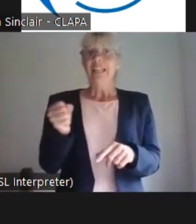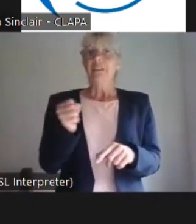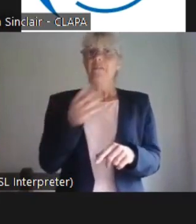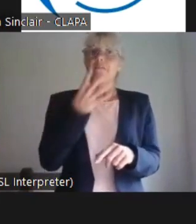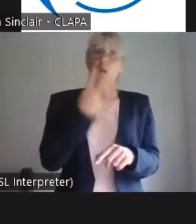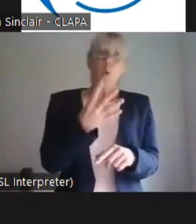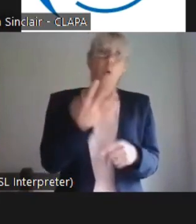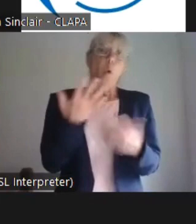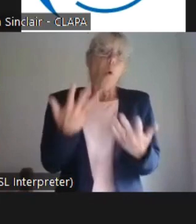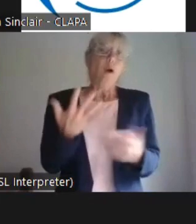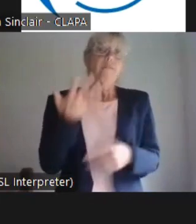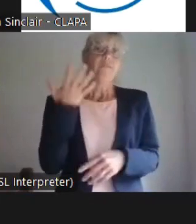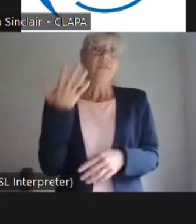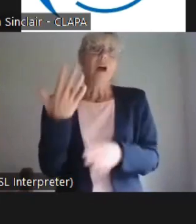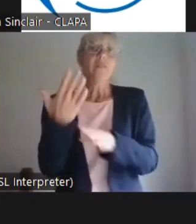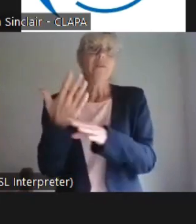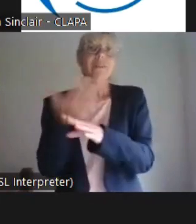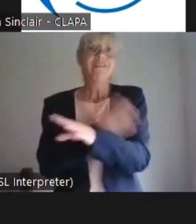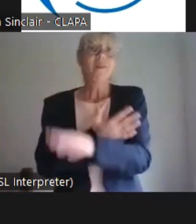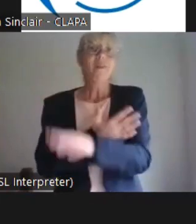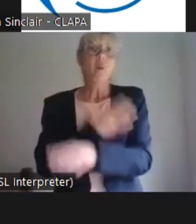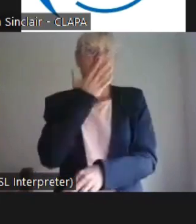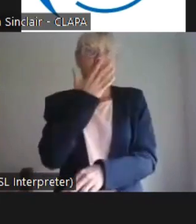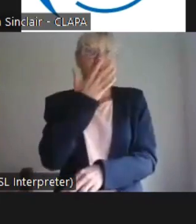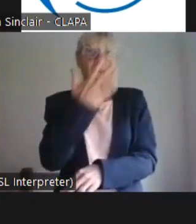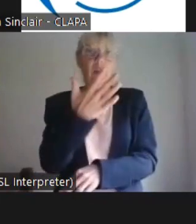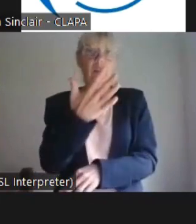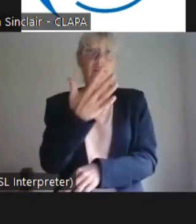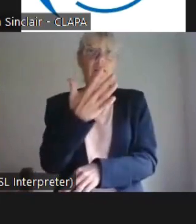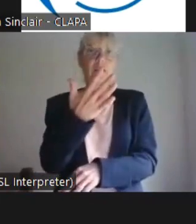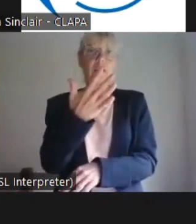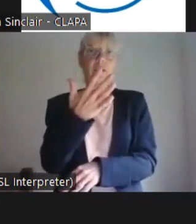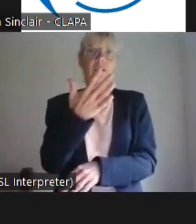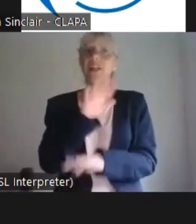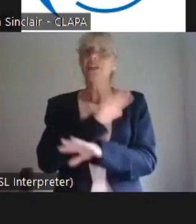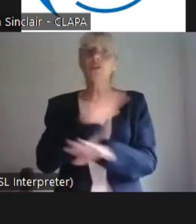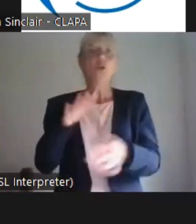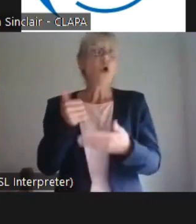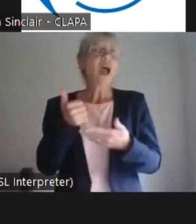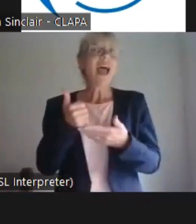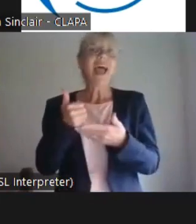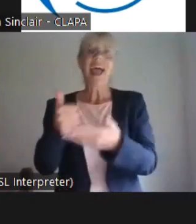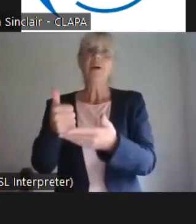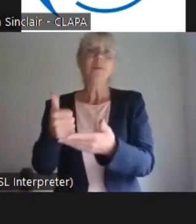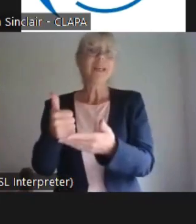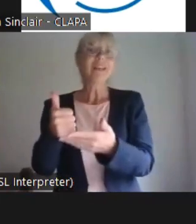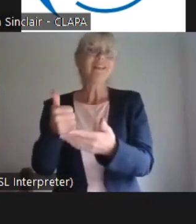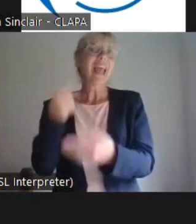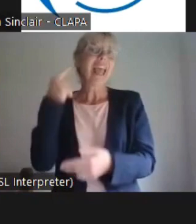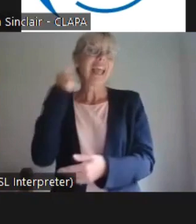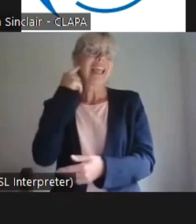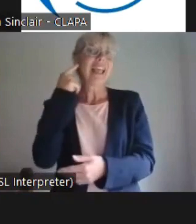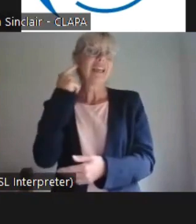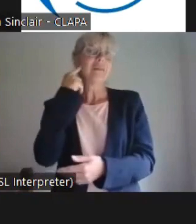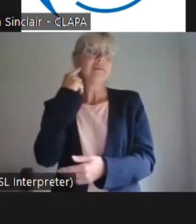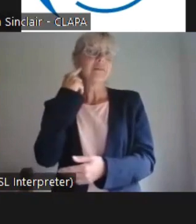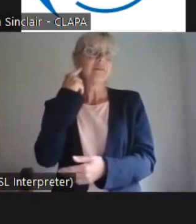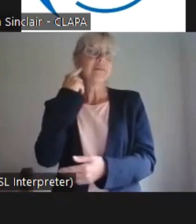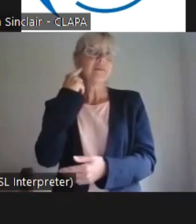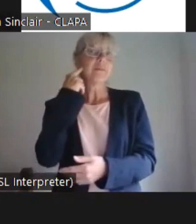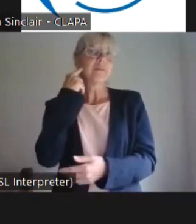and uh that wasn't helping their eardrums at all and at that stage everyone paused and